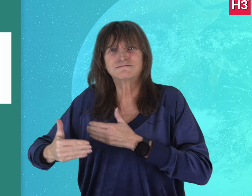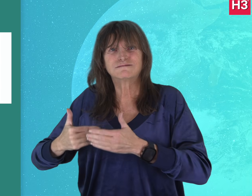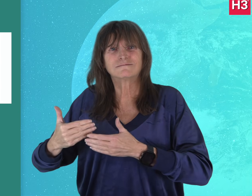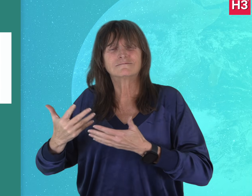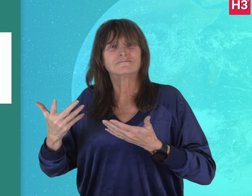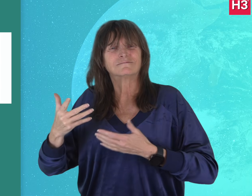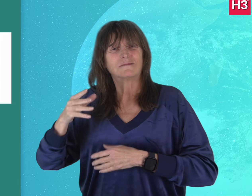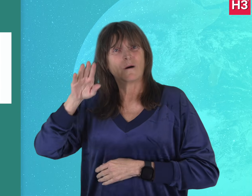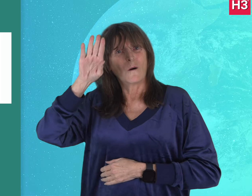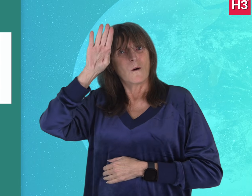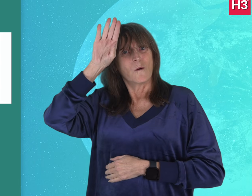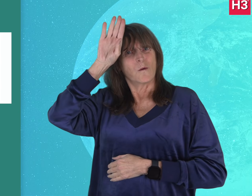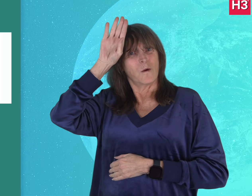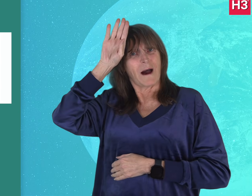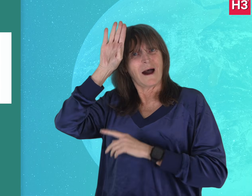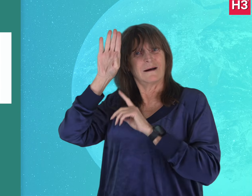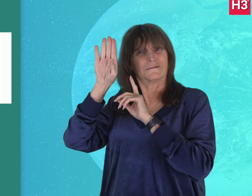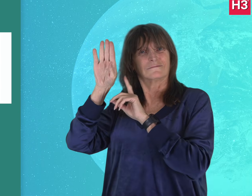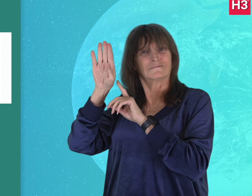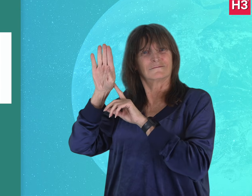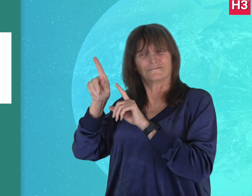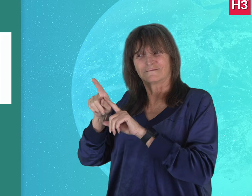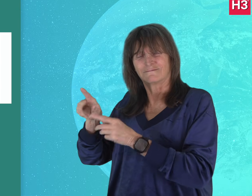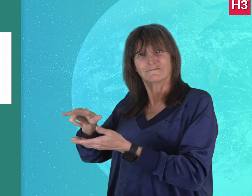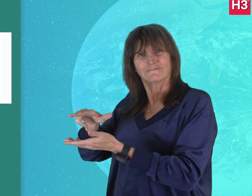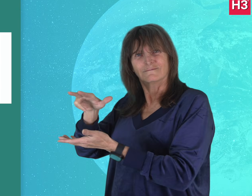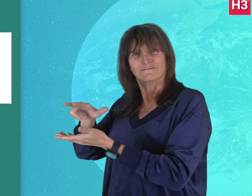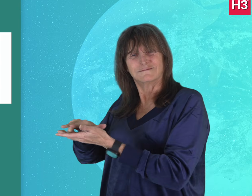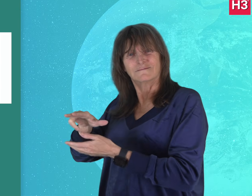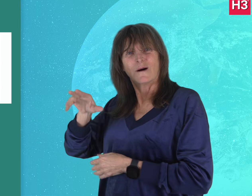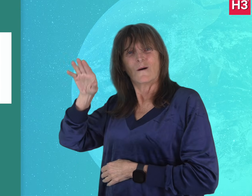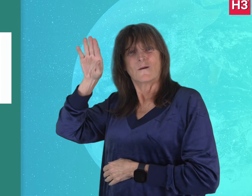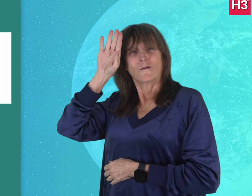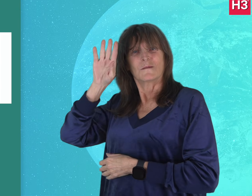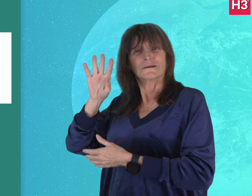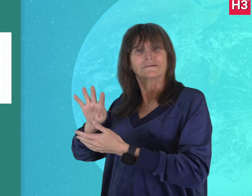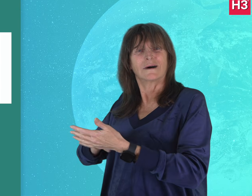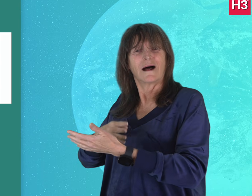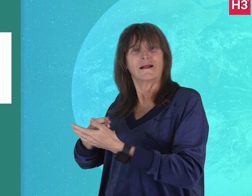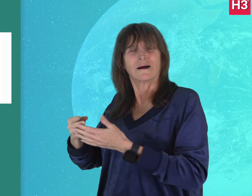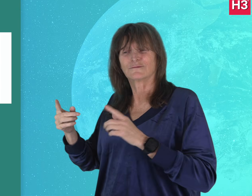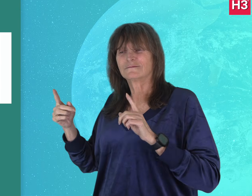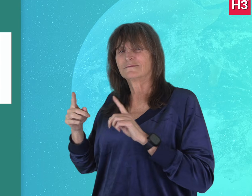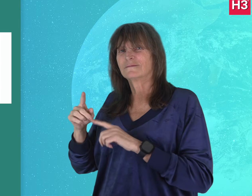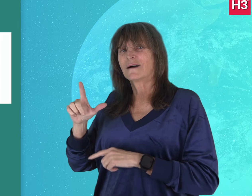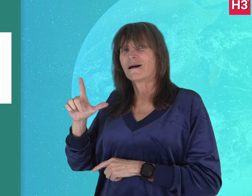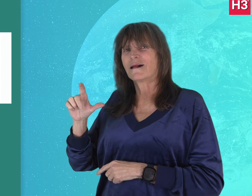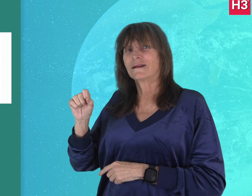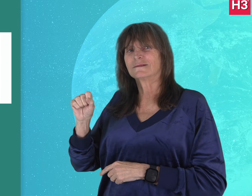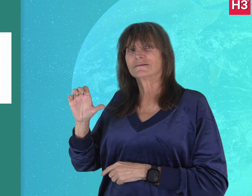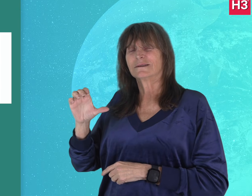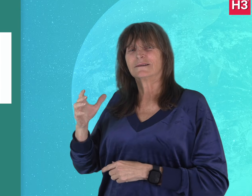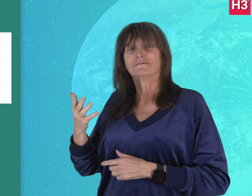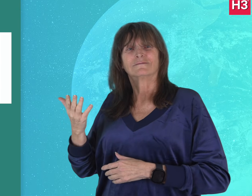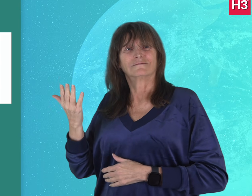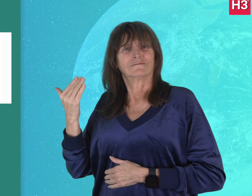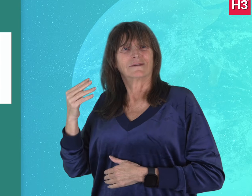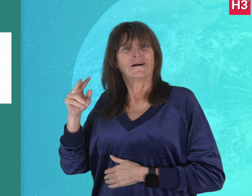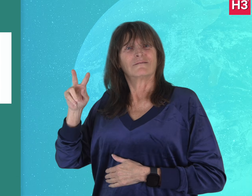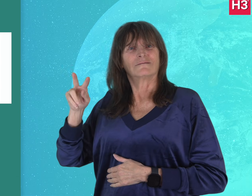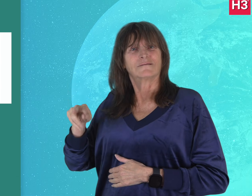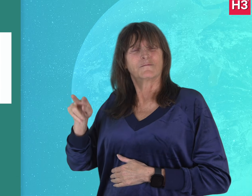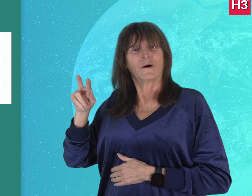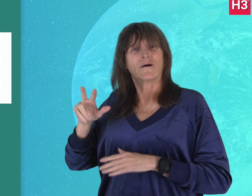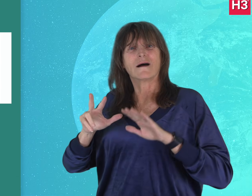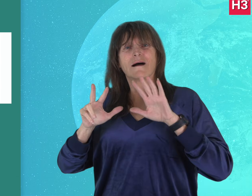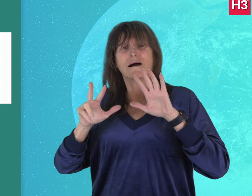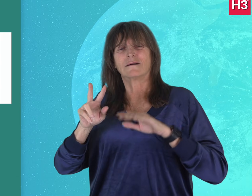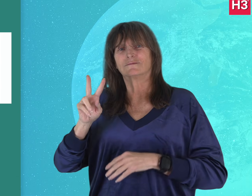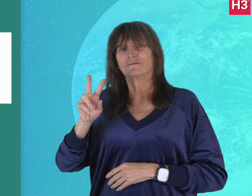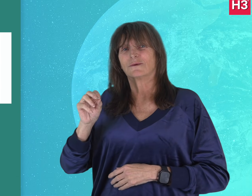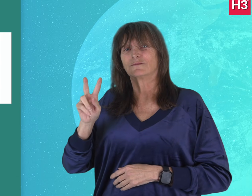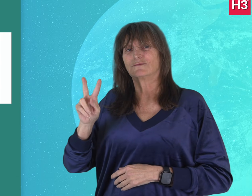Sign Language (LSC) on February 8, 2025. The new law includes interpreter